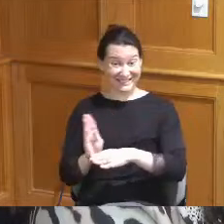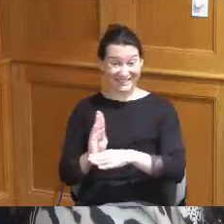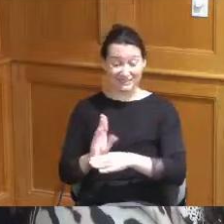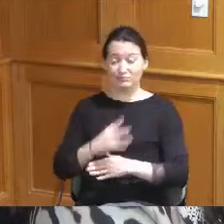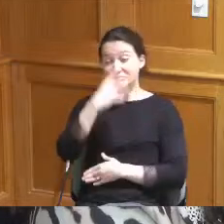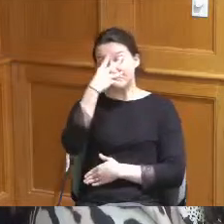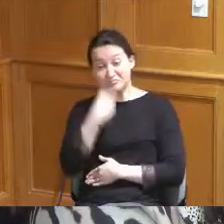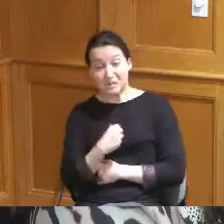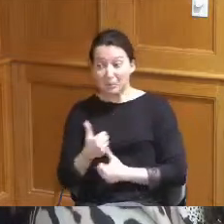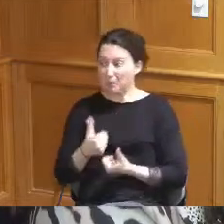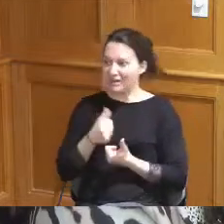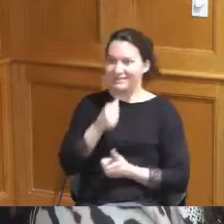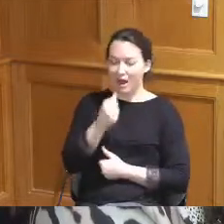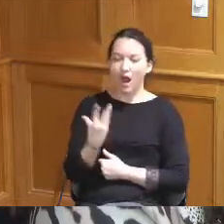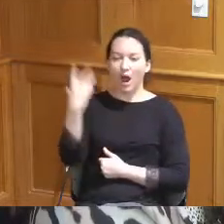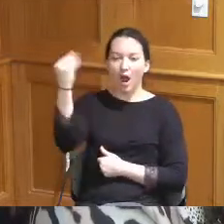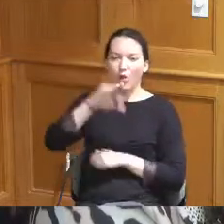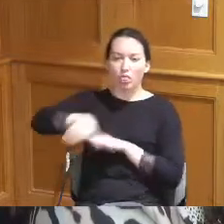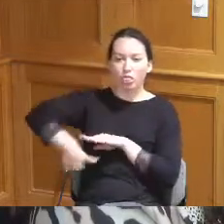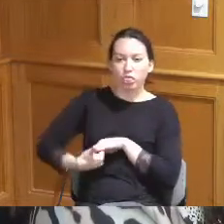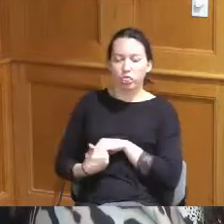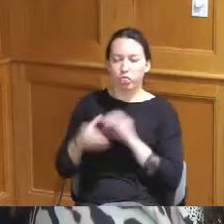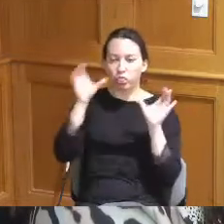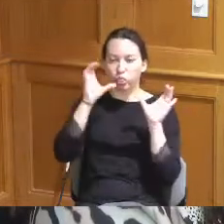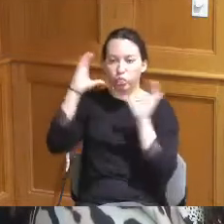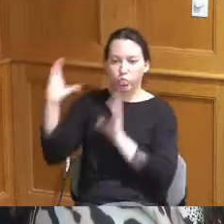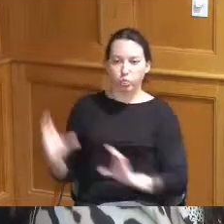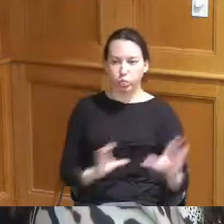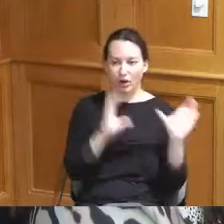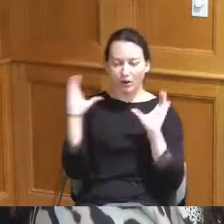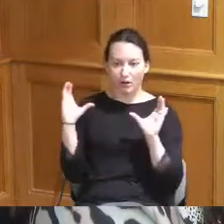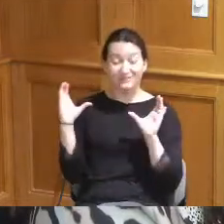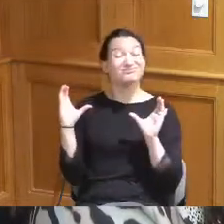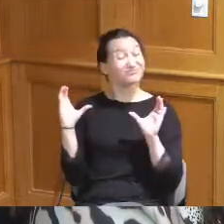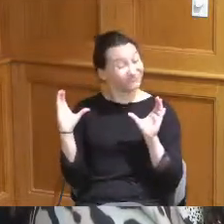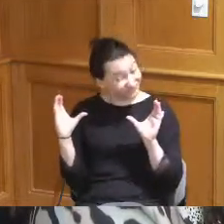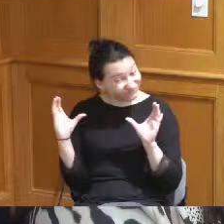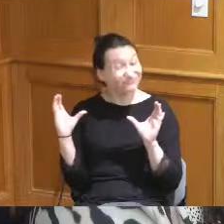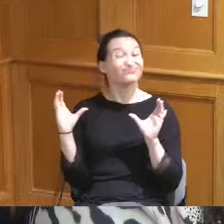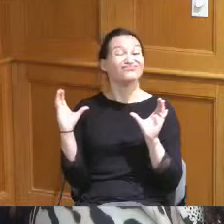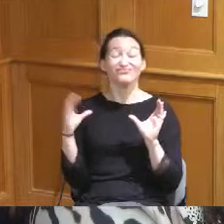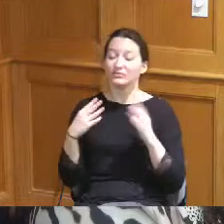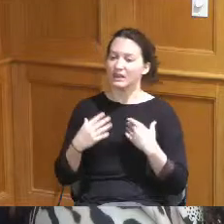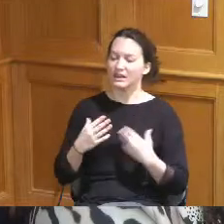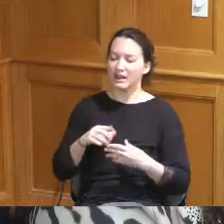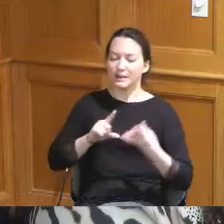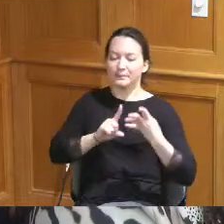sleep instead of being out on the street and so this is just this inspired program is something